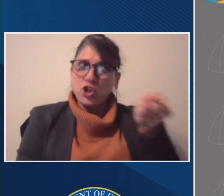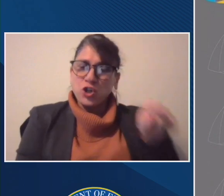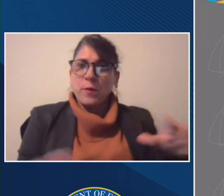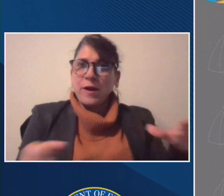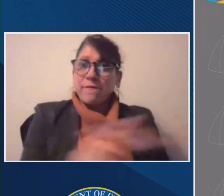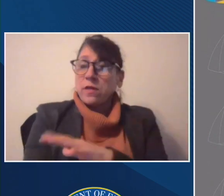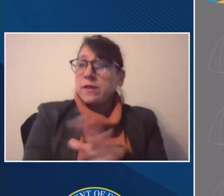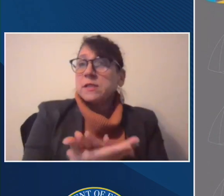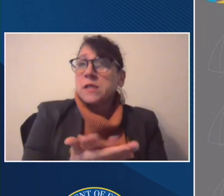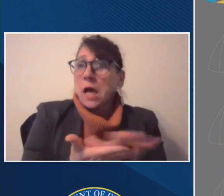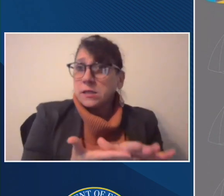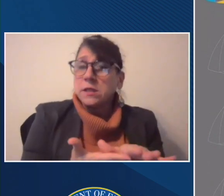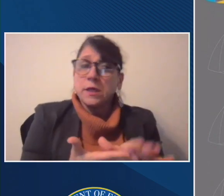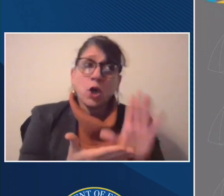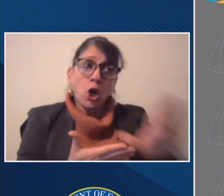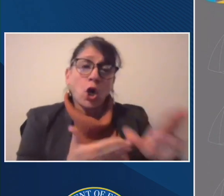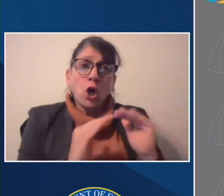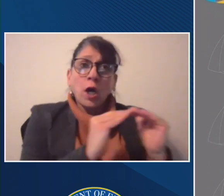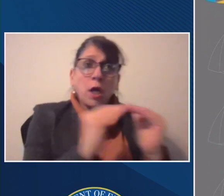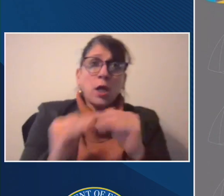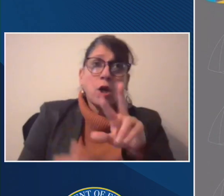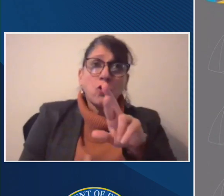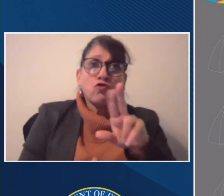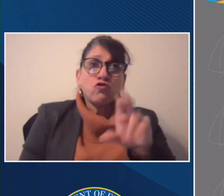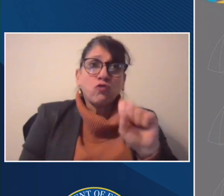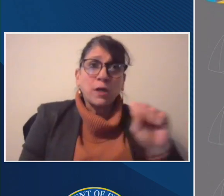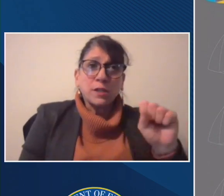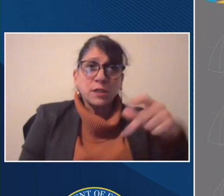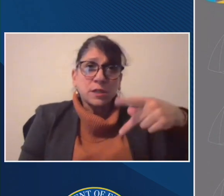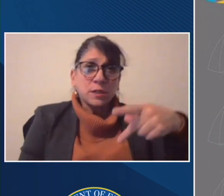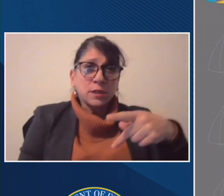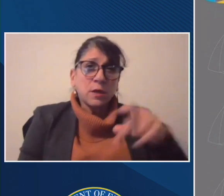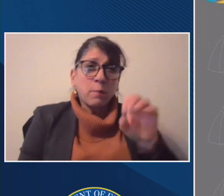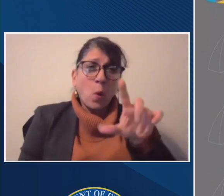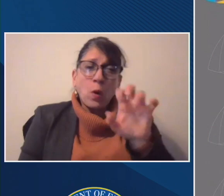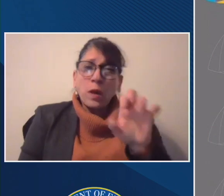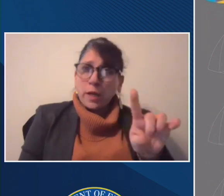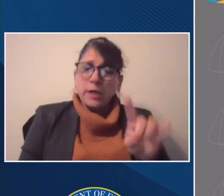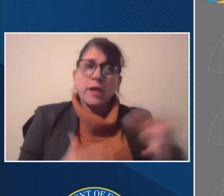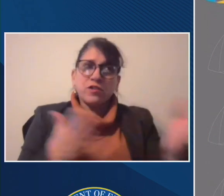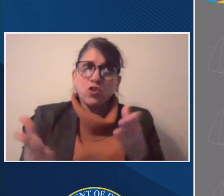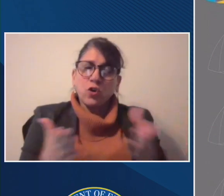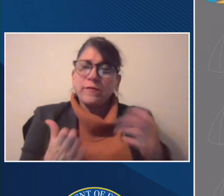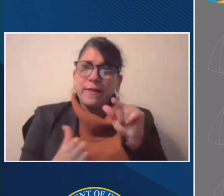Her colleague, Russ Poulin, has served in this role in the past, and they're both great colleagues. Very helpful.